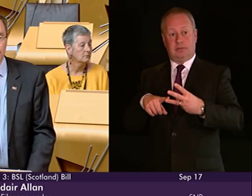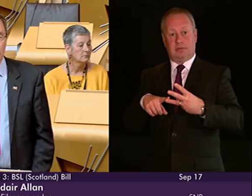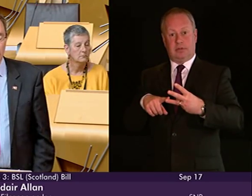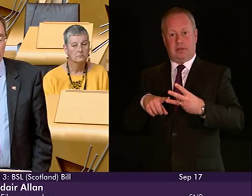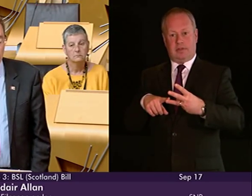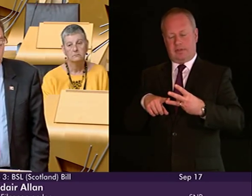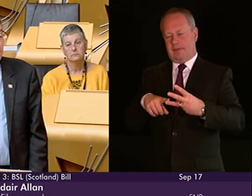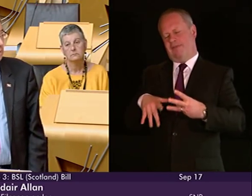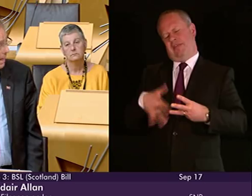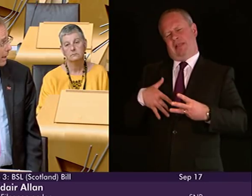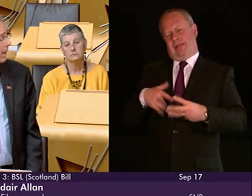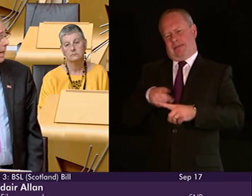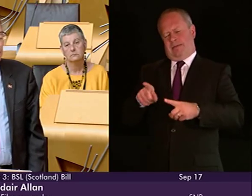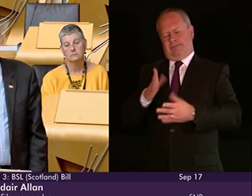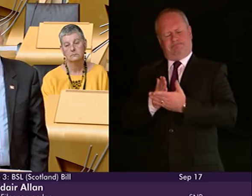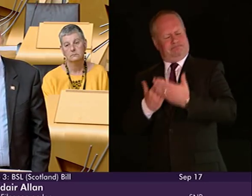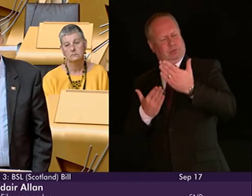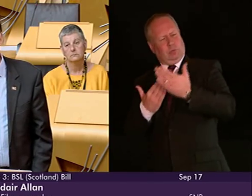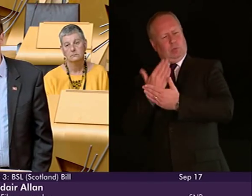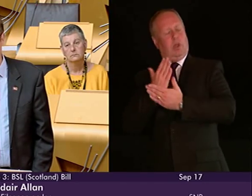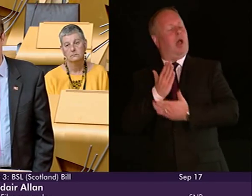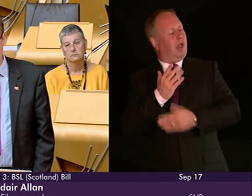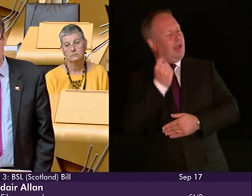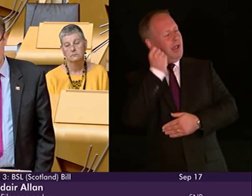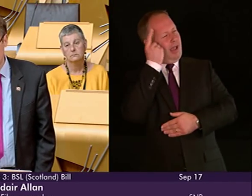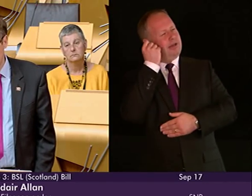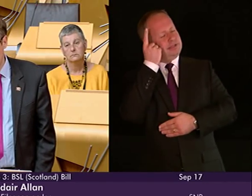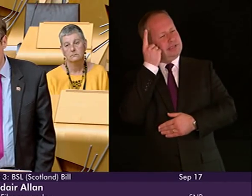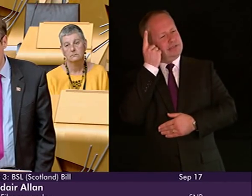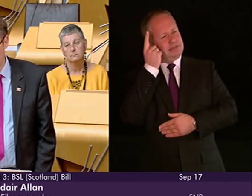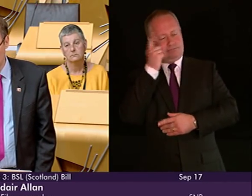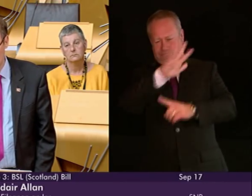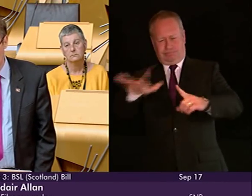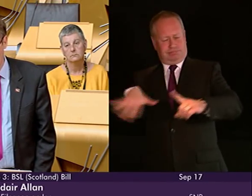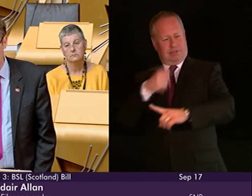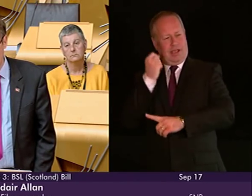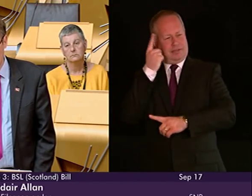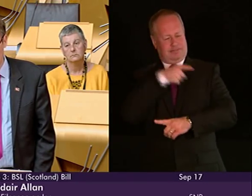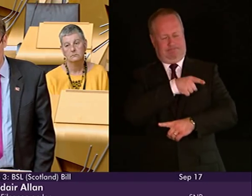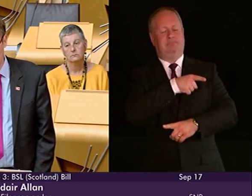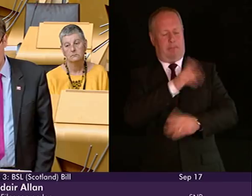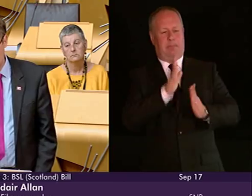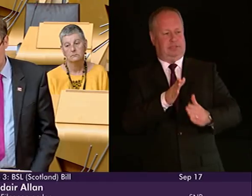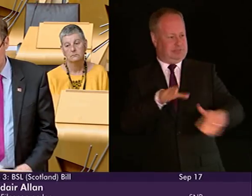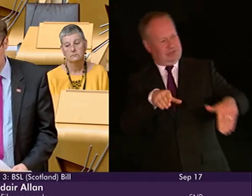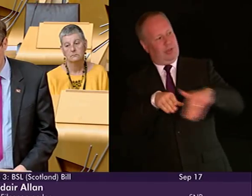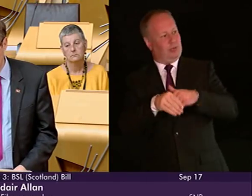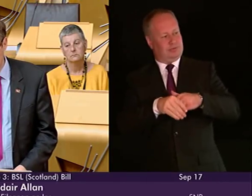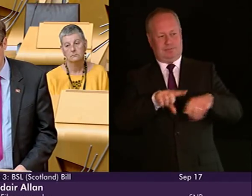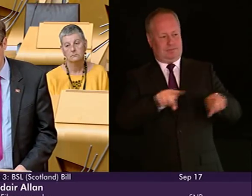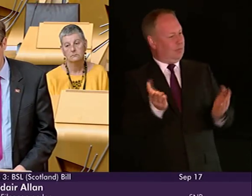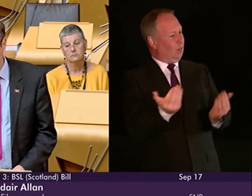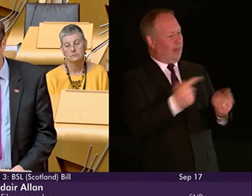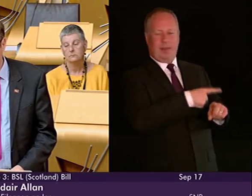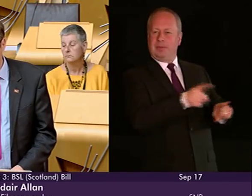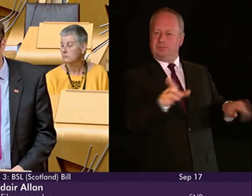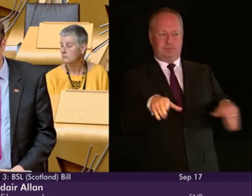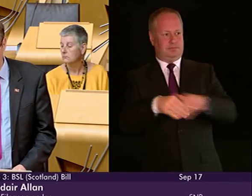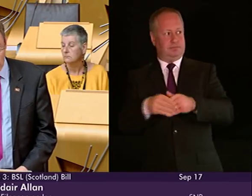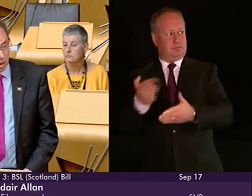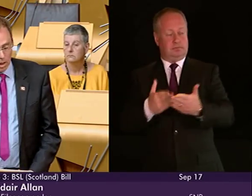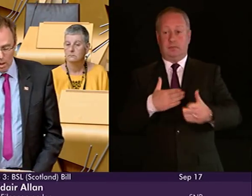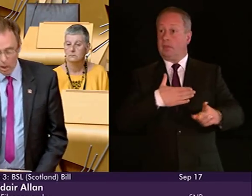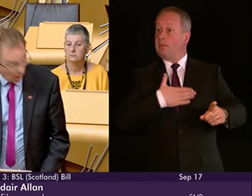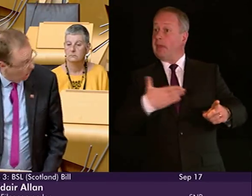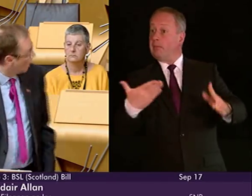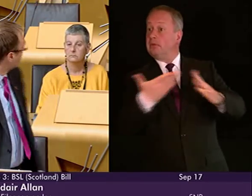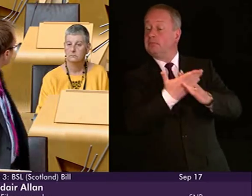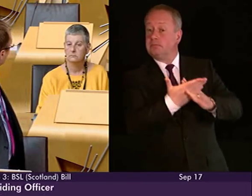have a new understanding of the importance of being inclusive in that way.